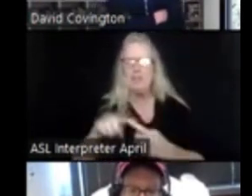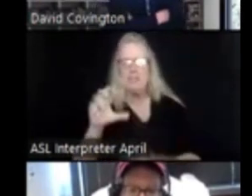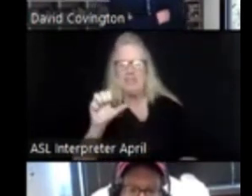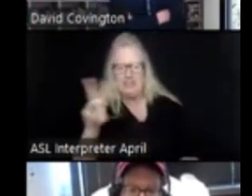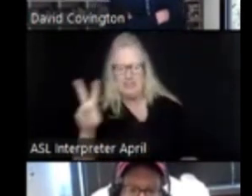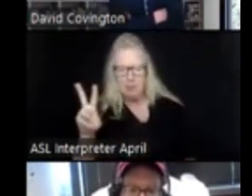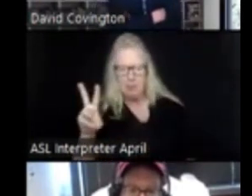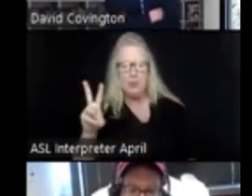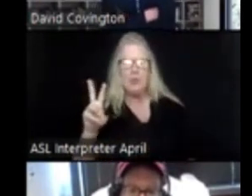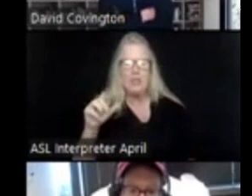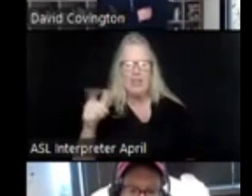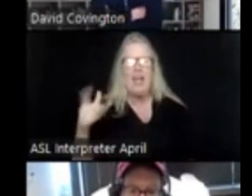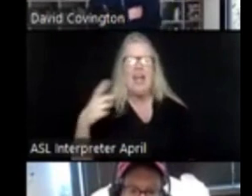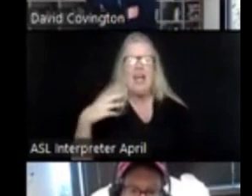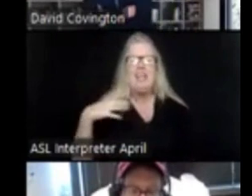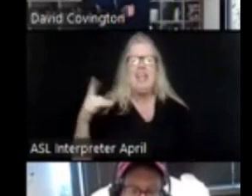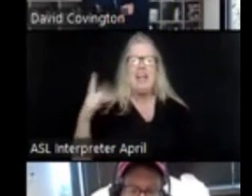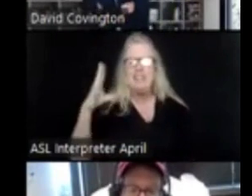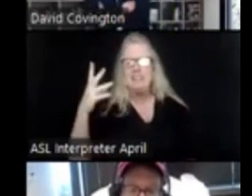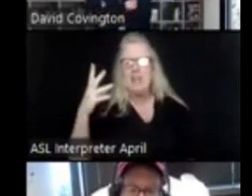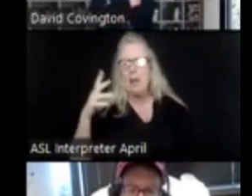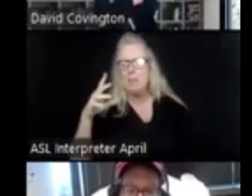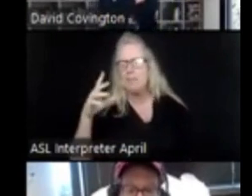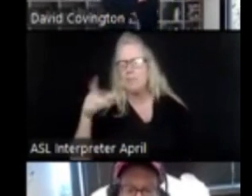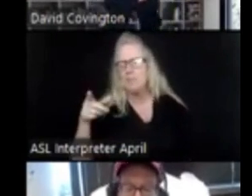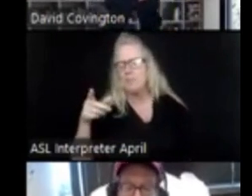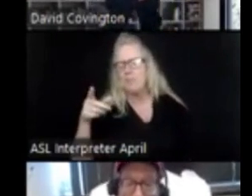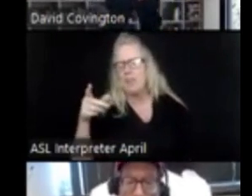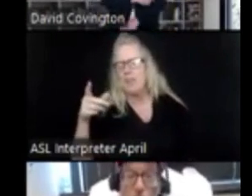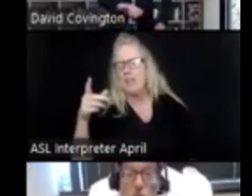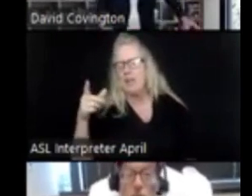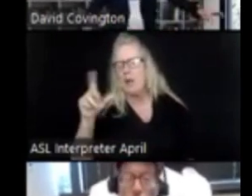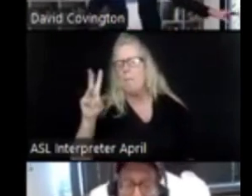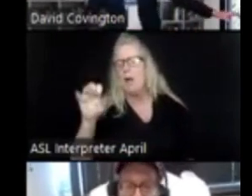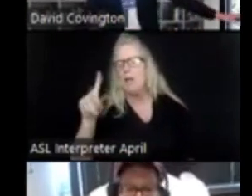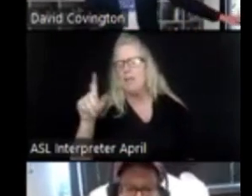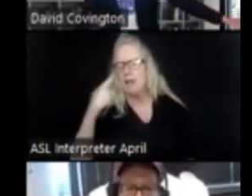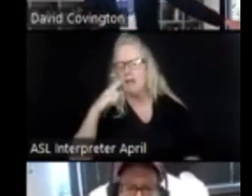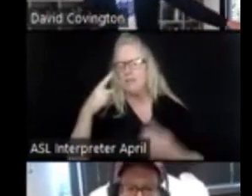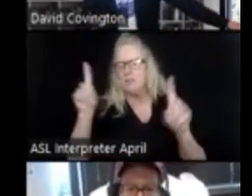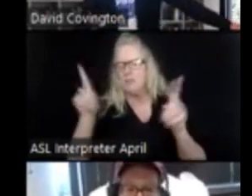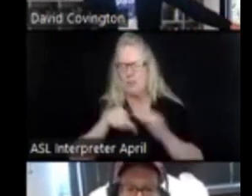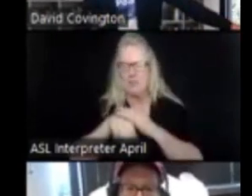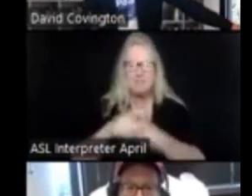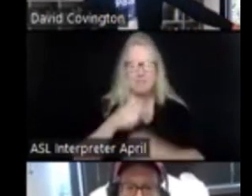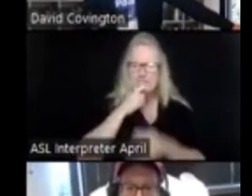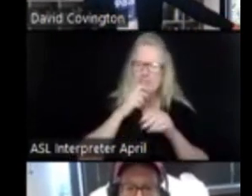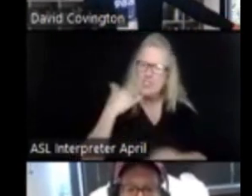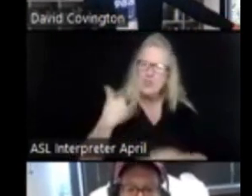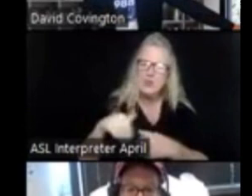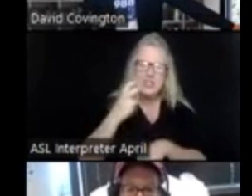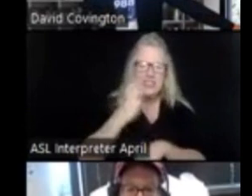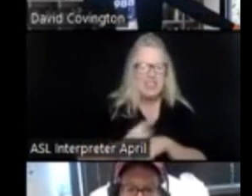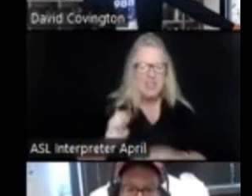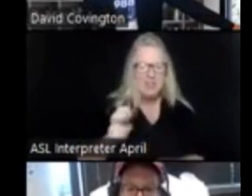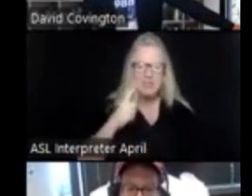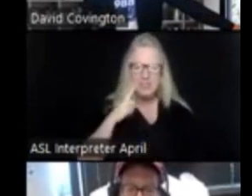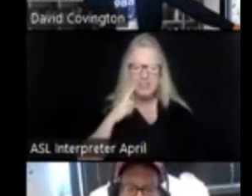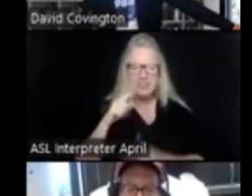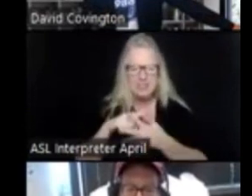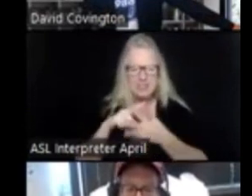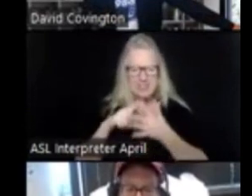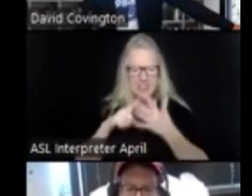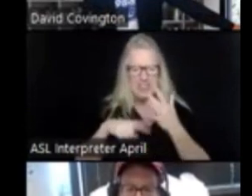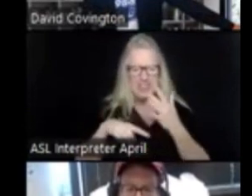HOWARD, FINAL ANSWER.